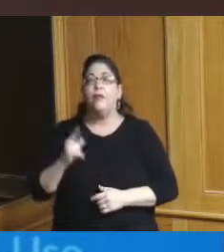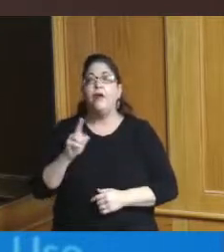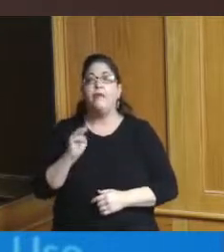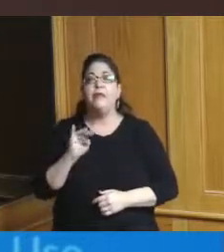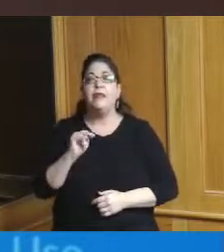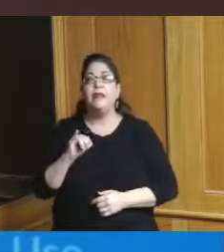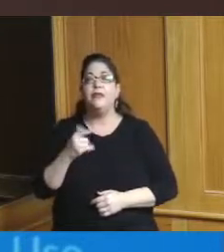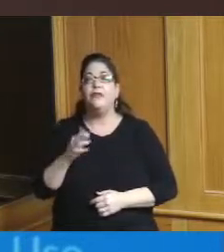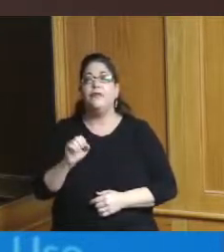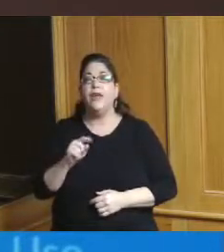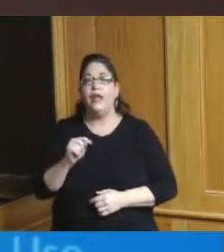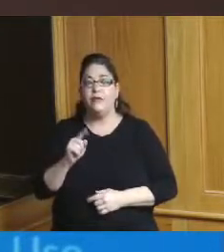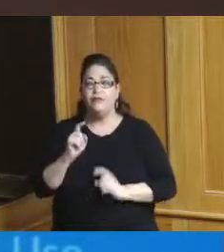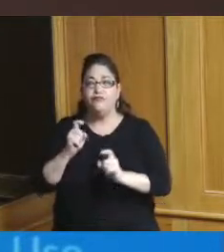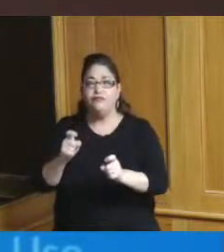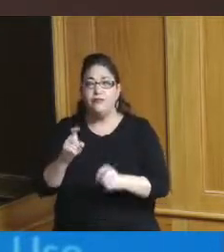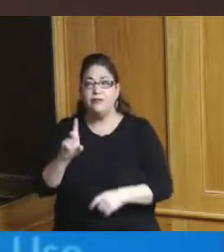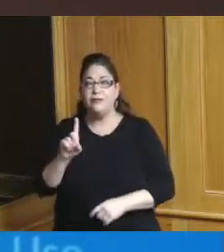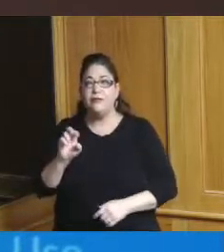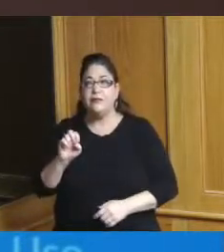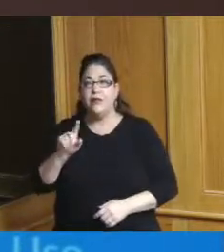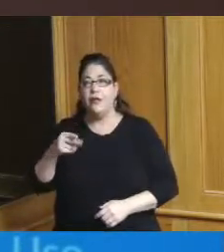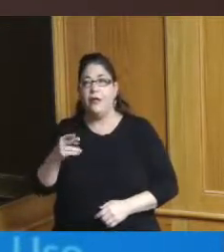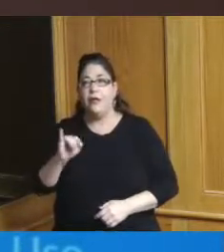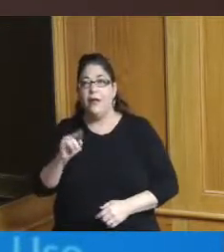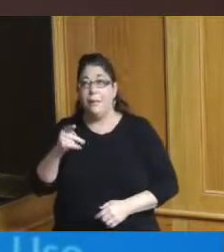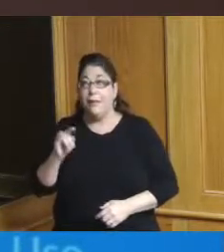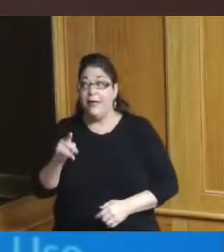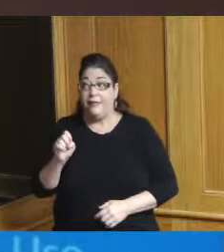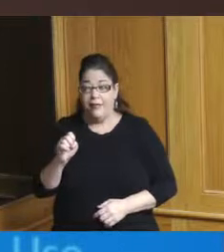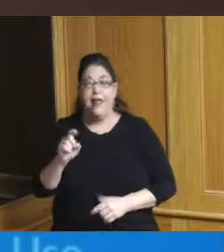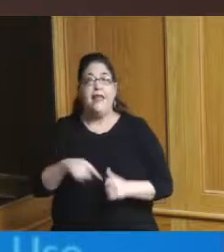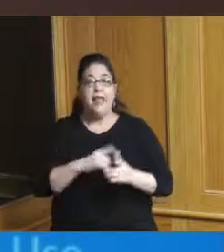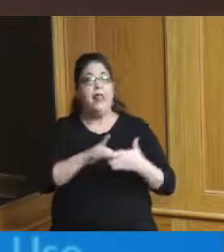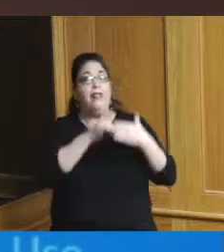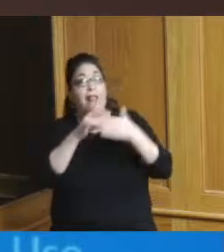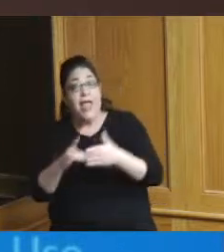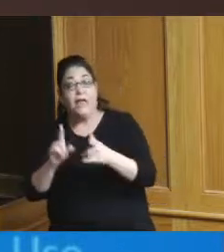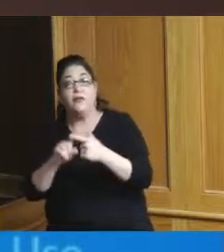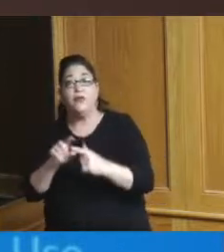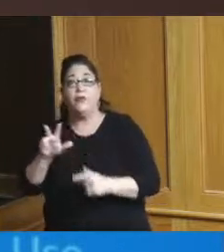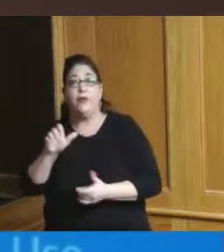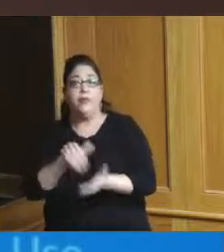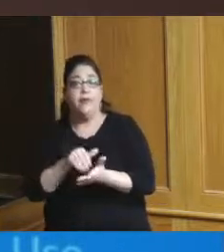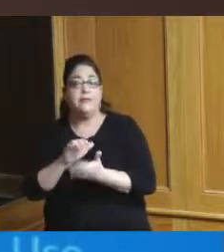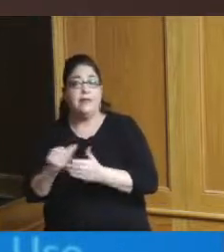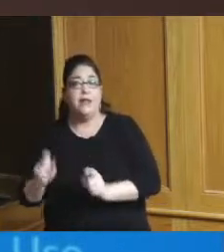on Delhi Pike and then it led to this investment of 300 thousand dollars to just take down the